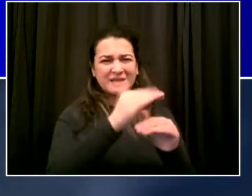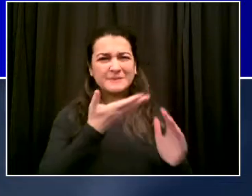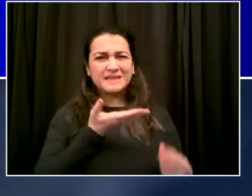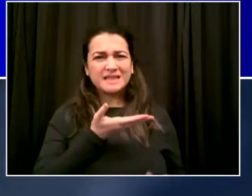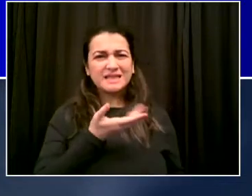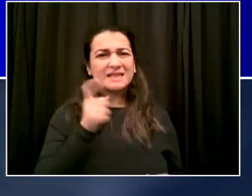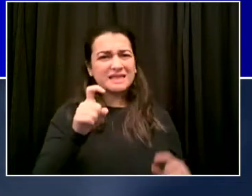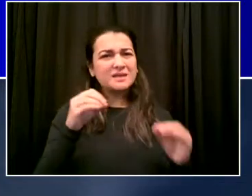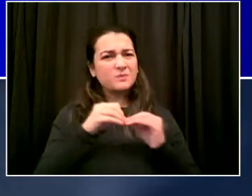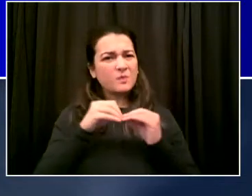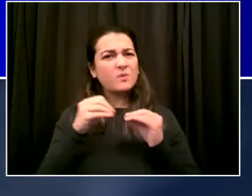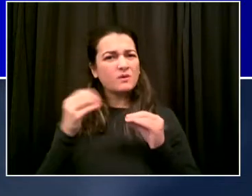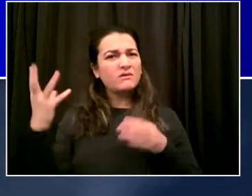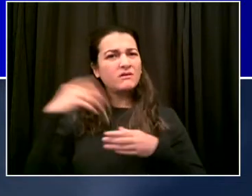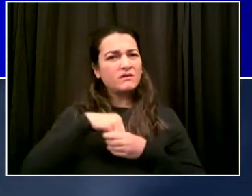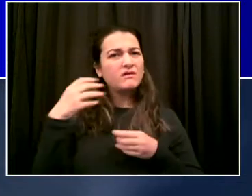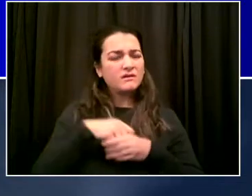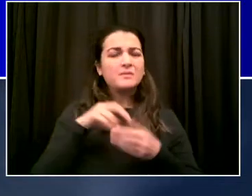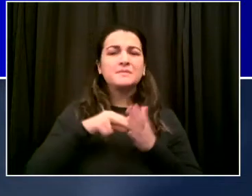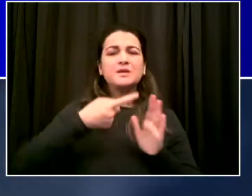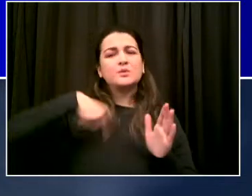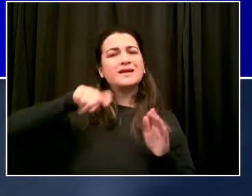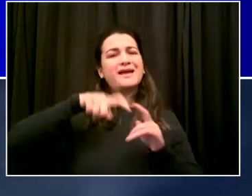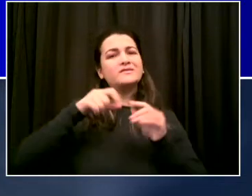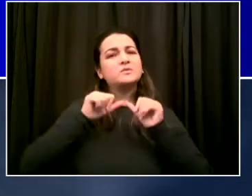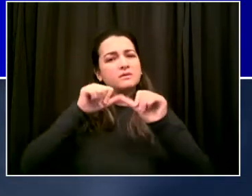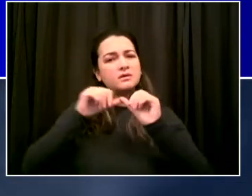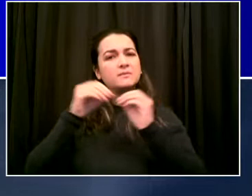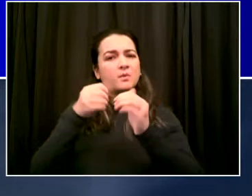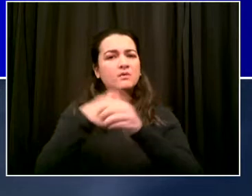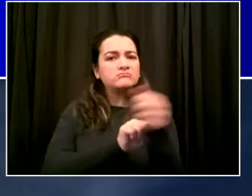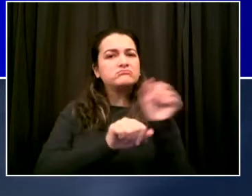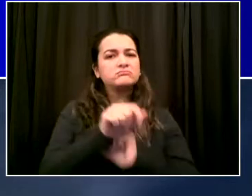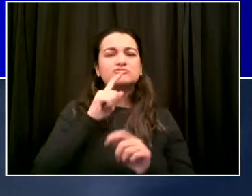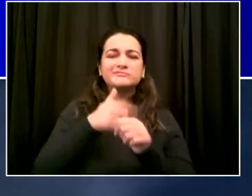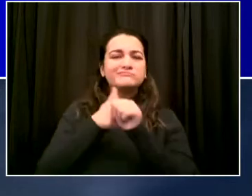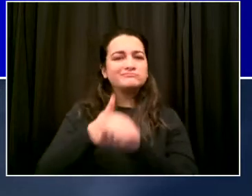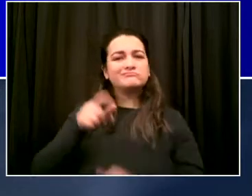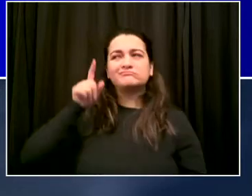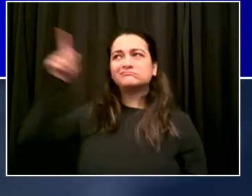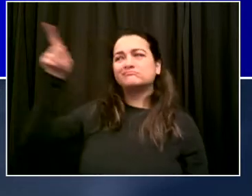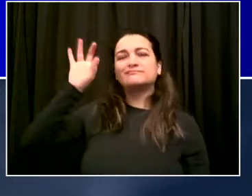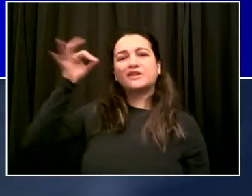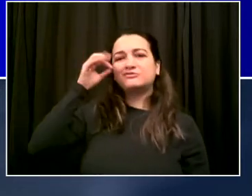DEEPLY AND I THANK YOU EVERY CHANCE I GET, YY SOUHOULD HAVE THE RIGHT TO BE VACCININEATD. WE NEED YOU ONO THE JOB.